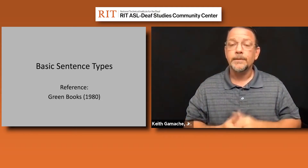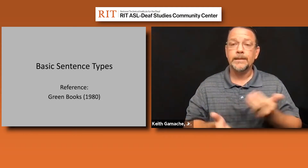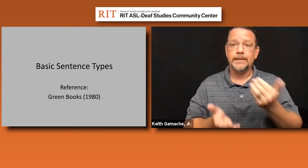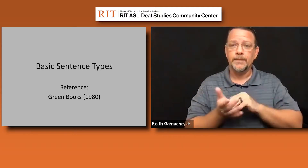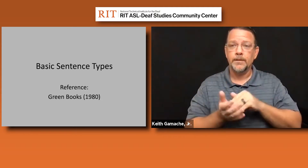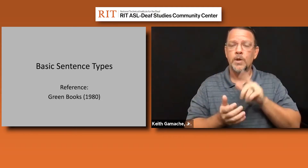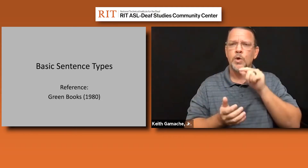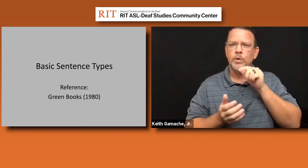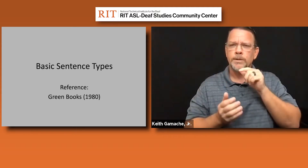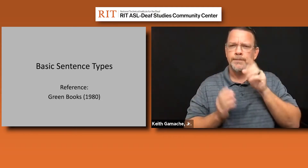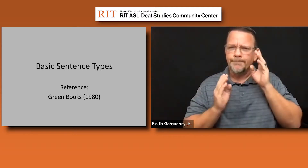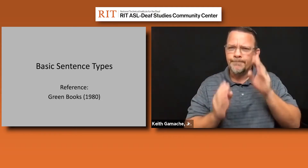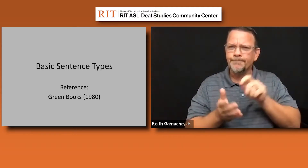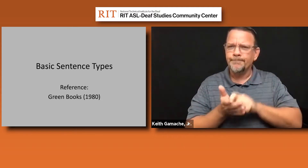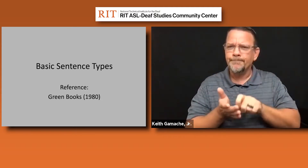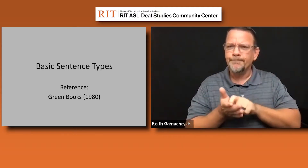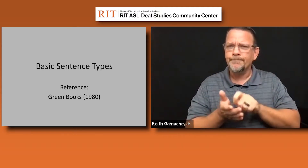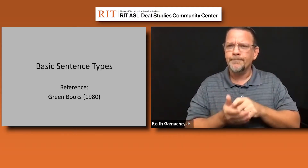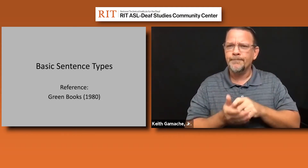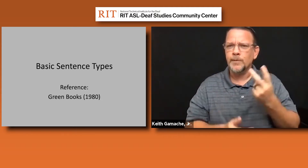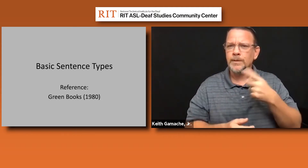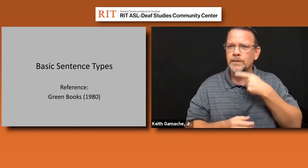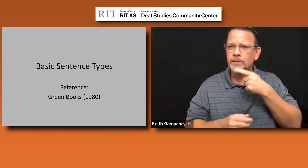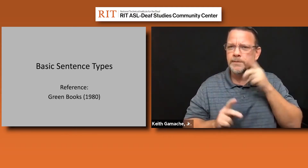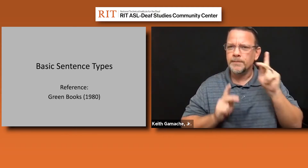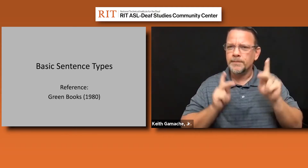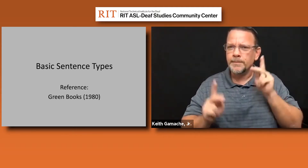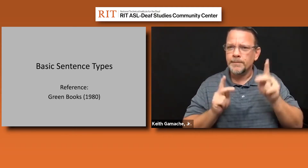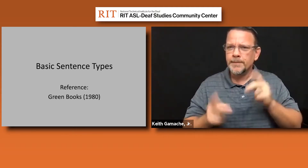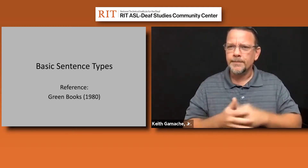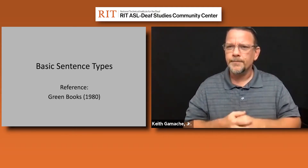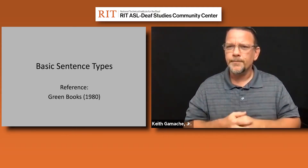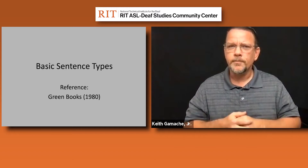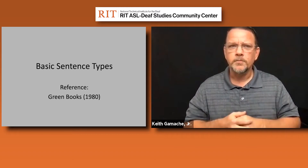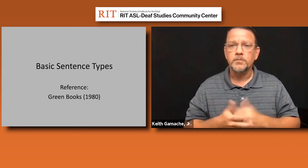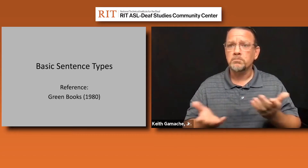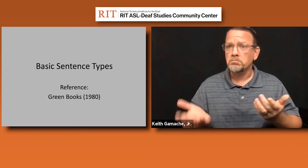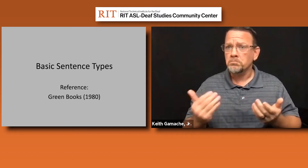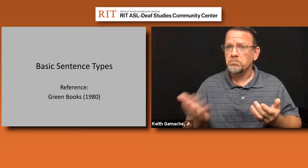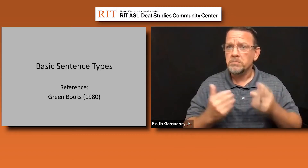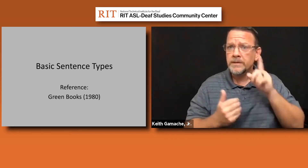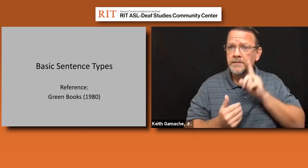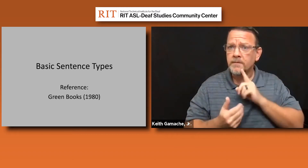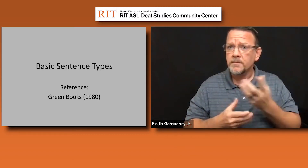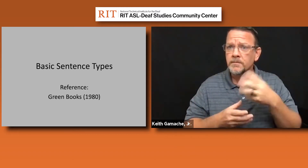and looking at the authors, we have two hearing individuals.